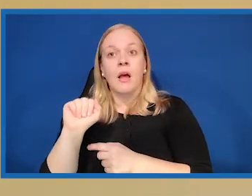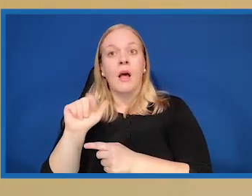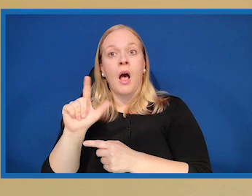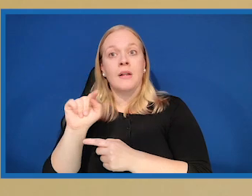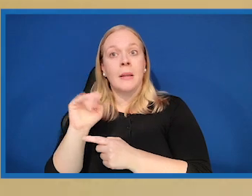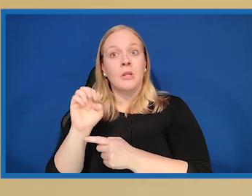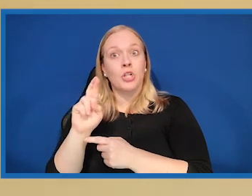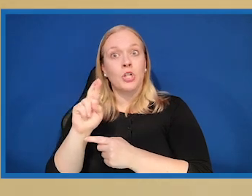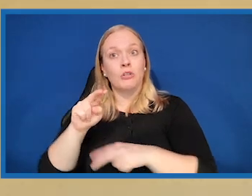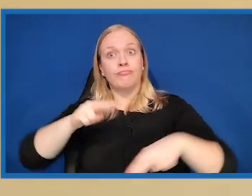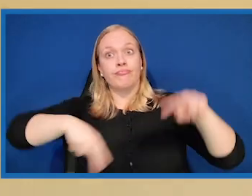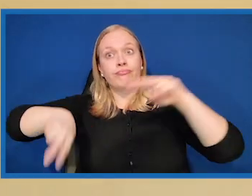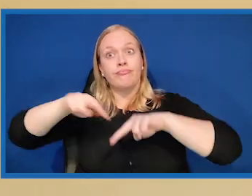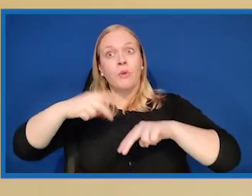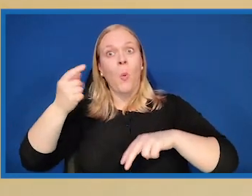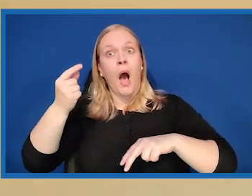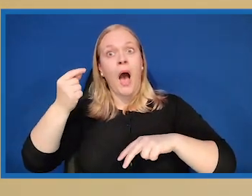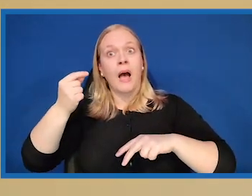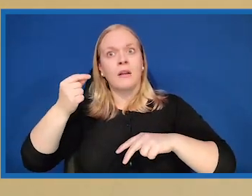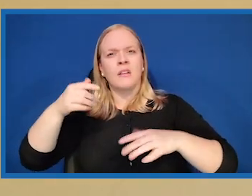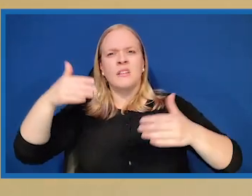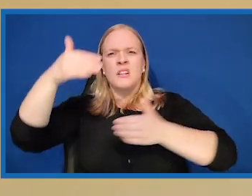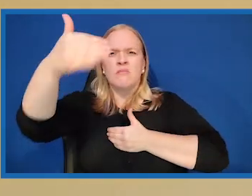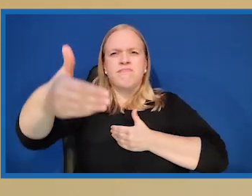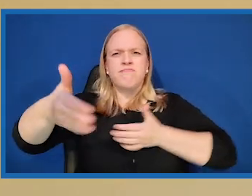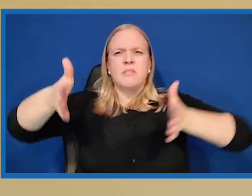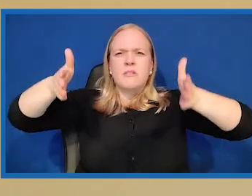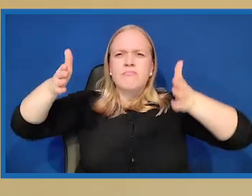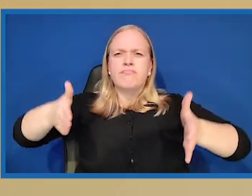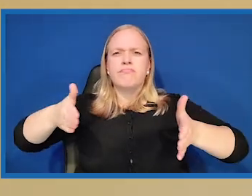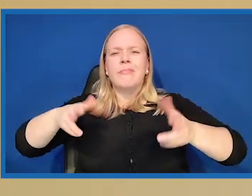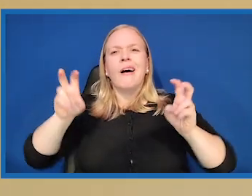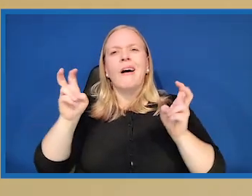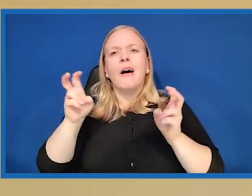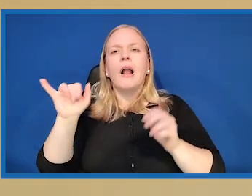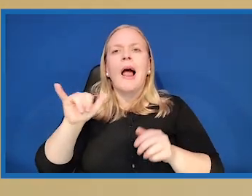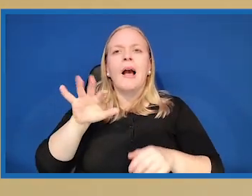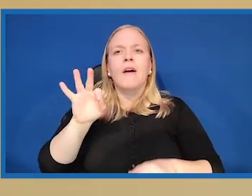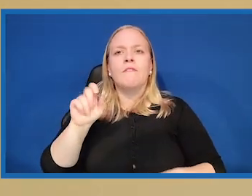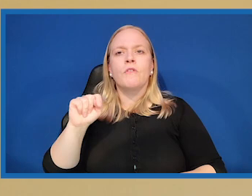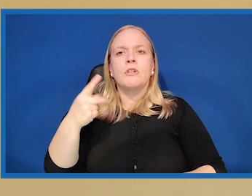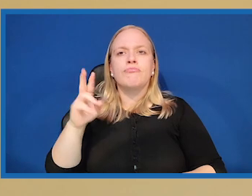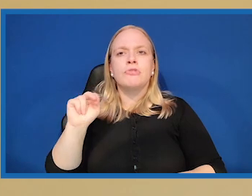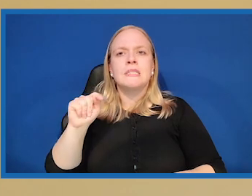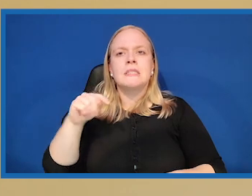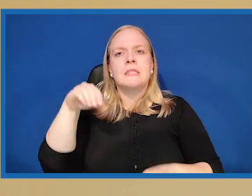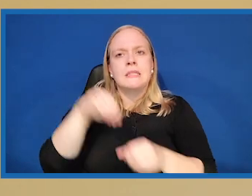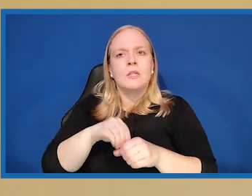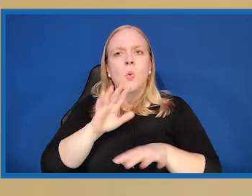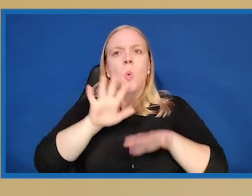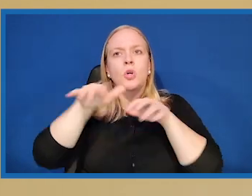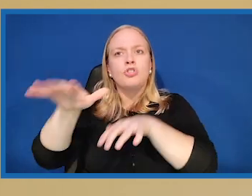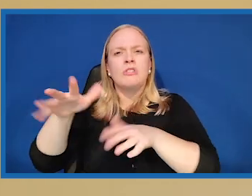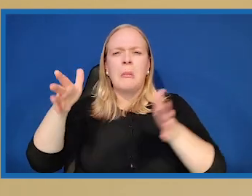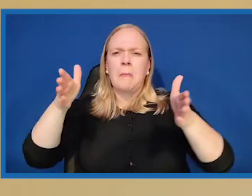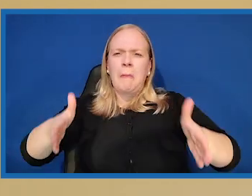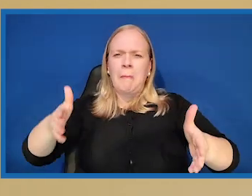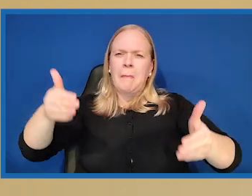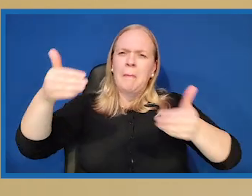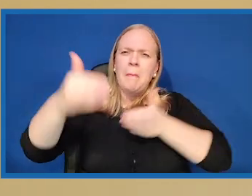LOOKING IS A FOOTPRINT, UM, AT THE SURFACE-- ON, UH, ON THE OCEAN THAT IS ACTUALLY QUITE LARGE, UH, SEVERAL KILOMETERS,